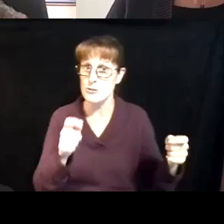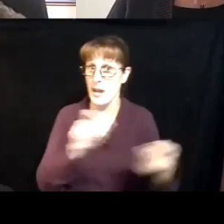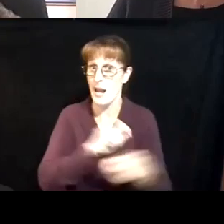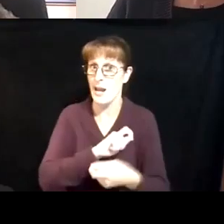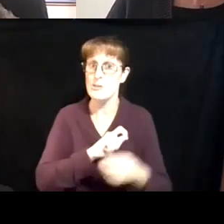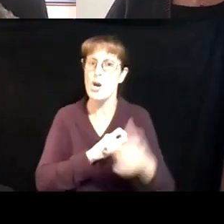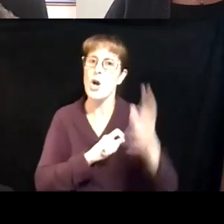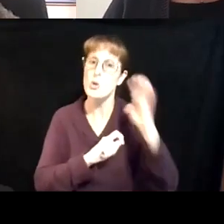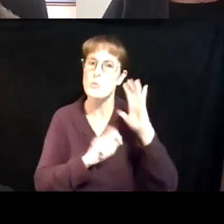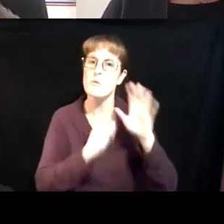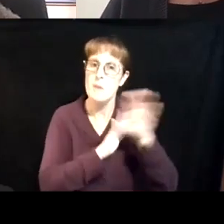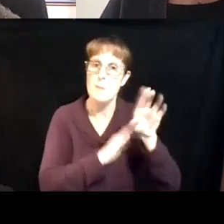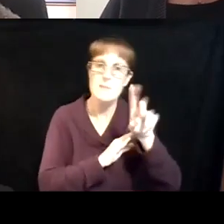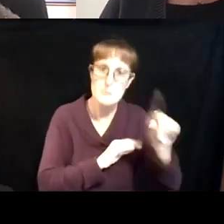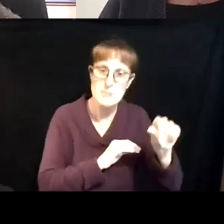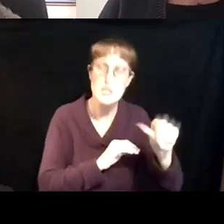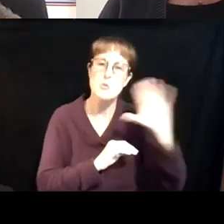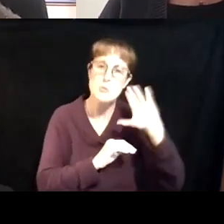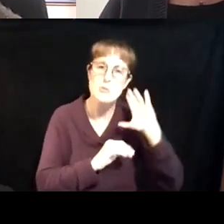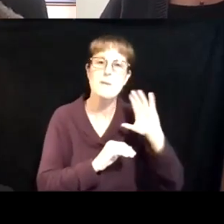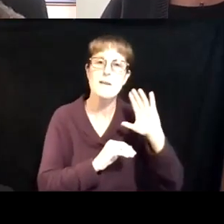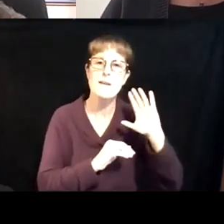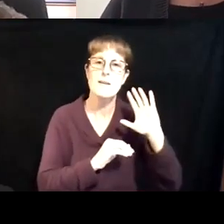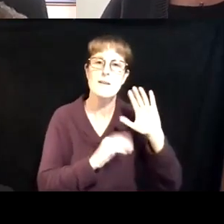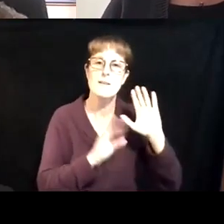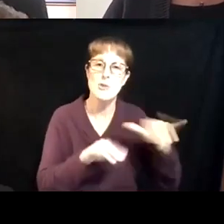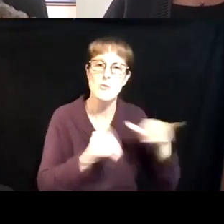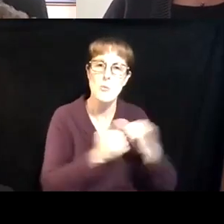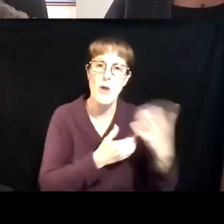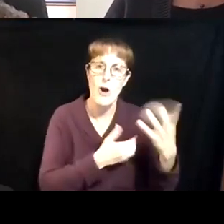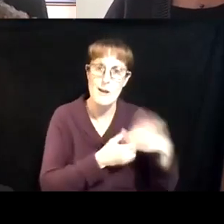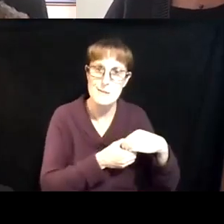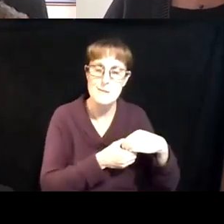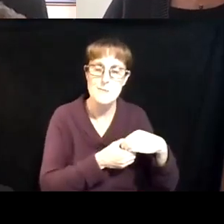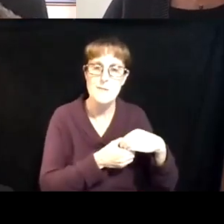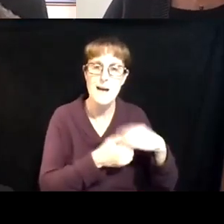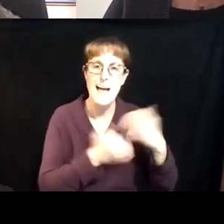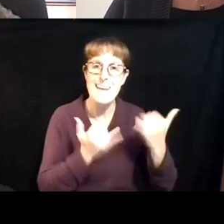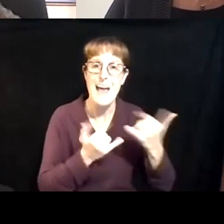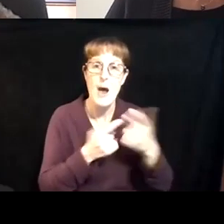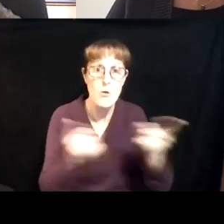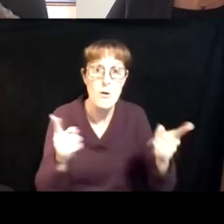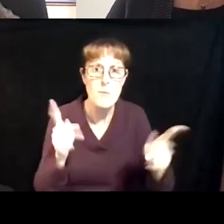who aren't getting the kind of support they need in their home communities.